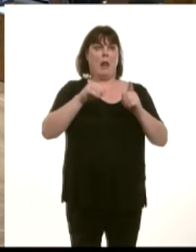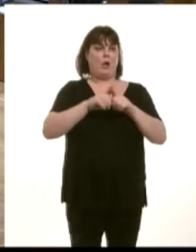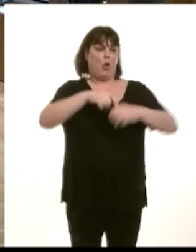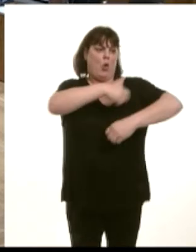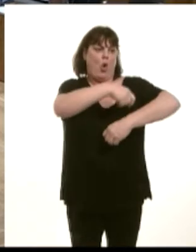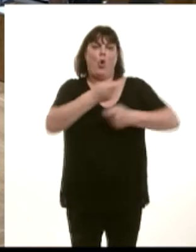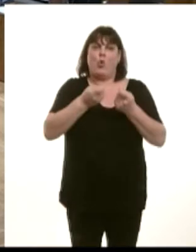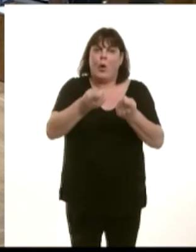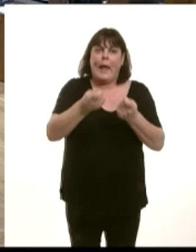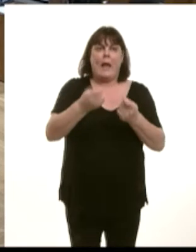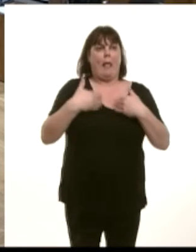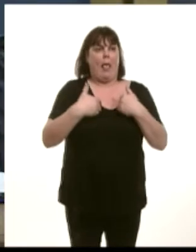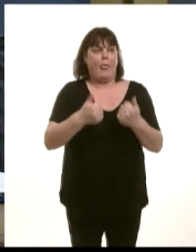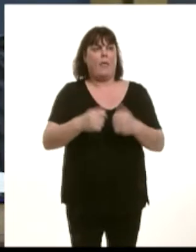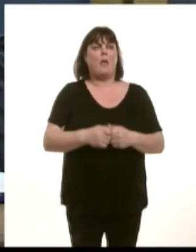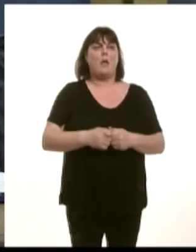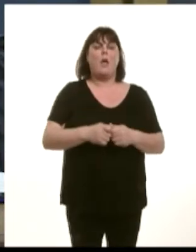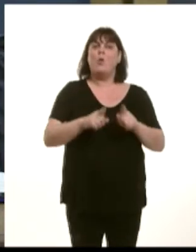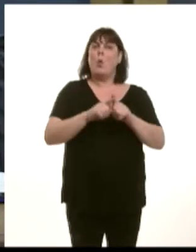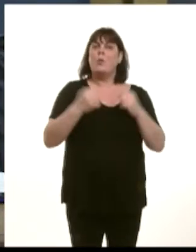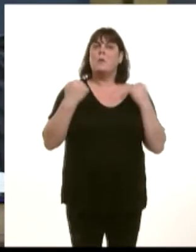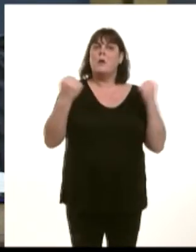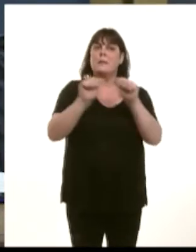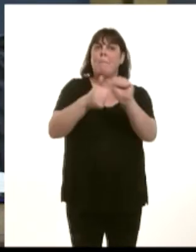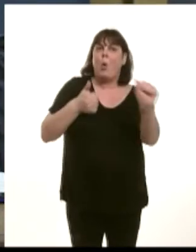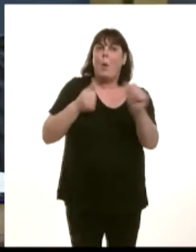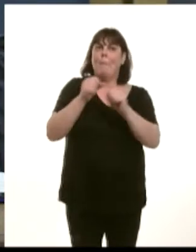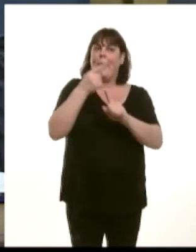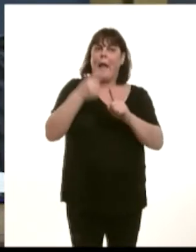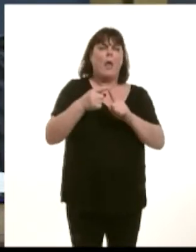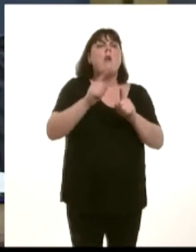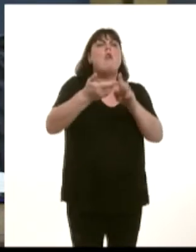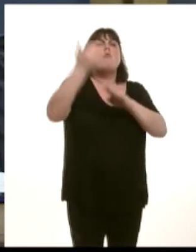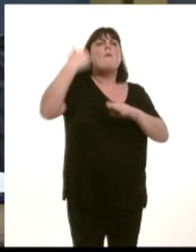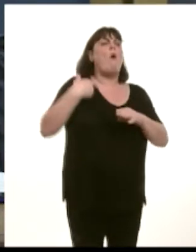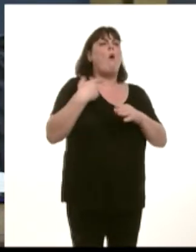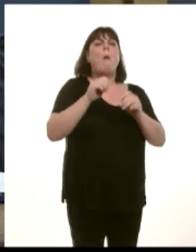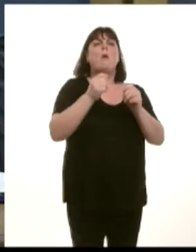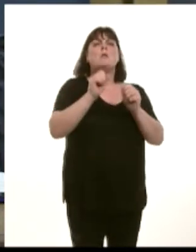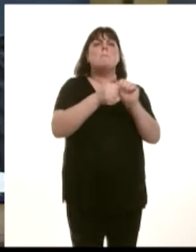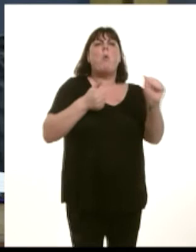of food technology or what they’re taught in PE these days. I mean, PE was, ‘Go and run around the field and kick the ball around’.